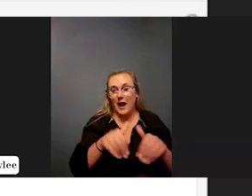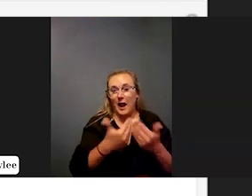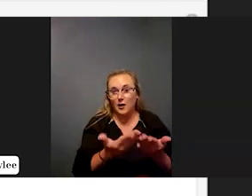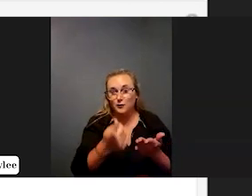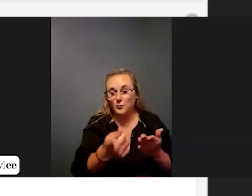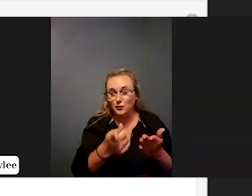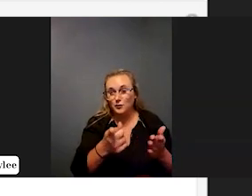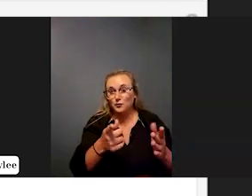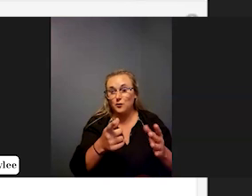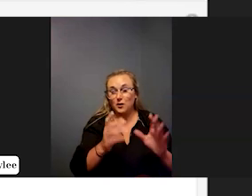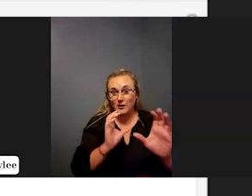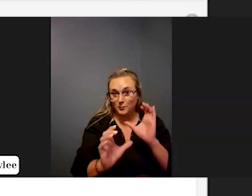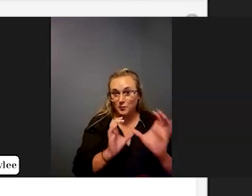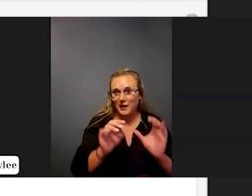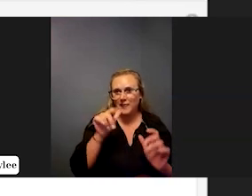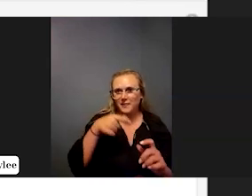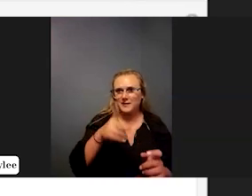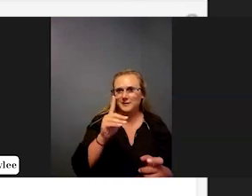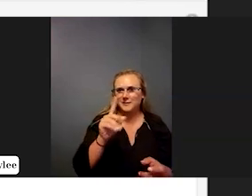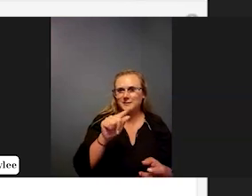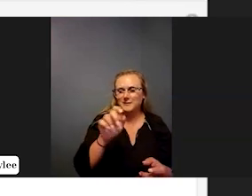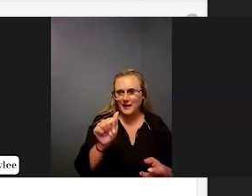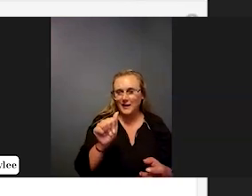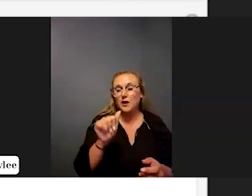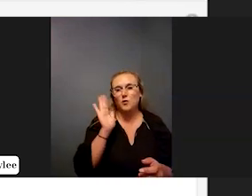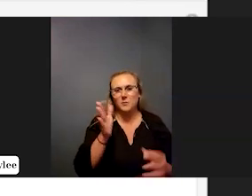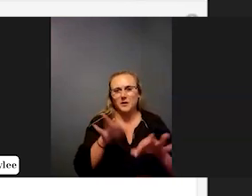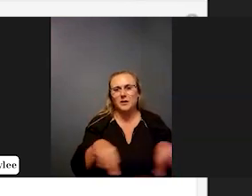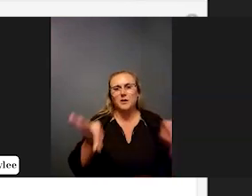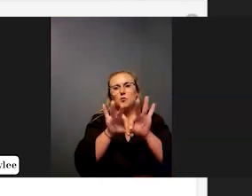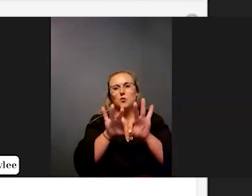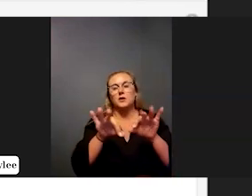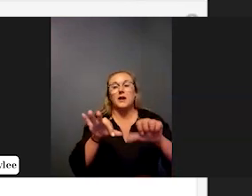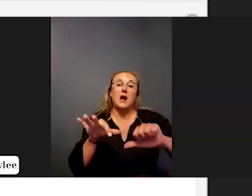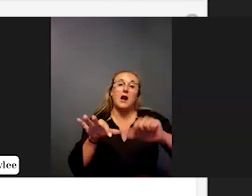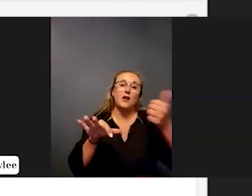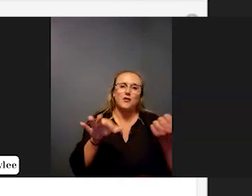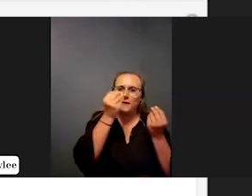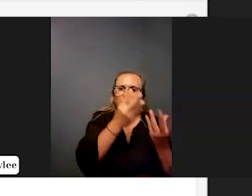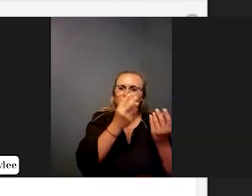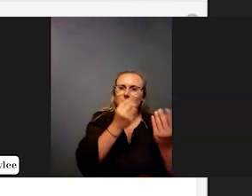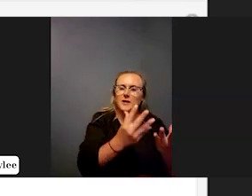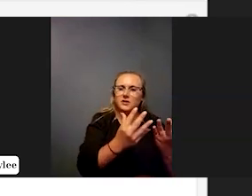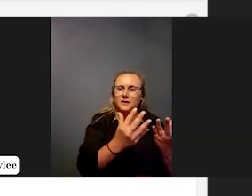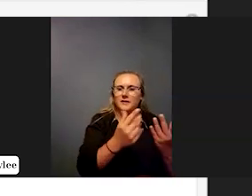And what other information the student may have access to to support their like understanding of this graphic.